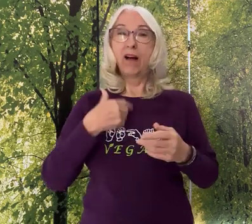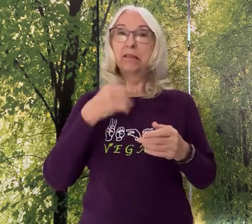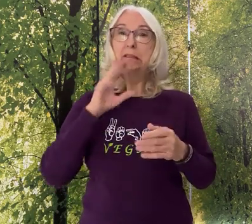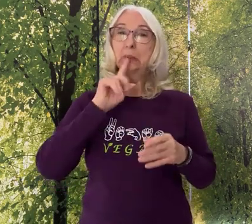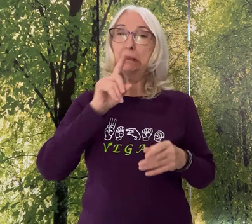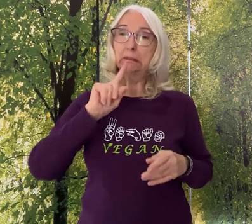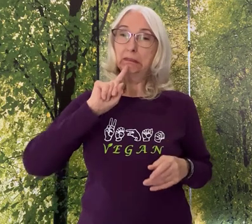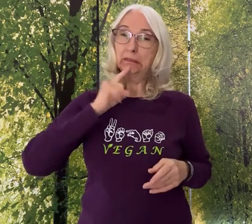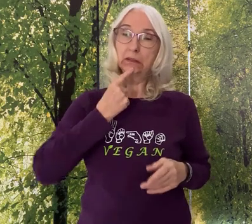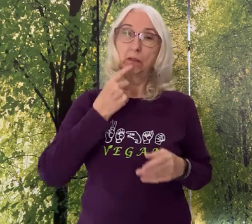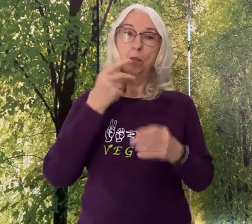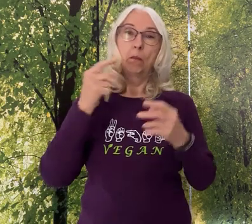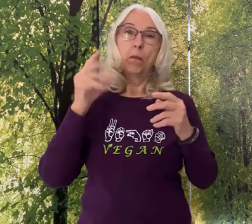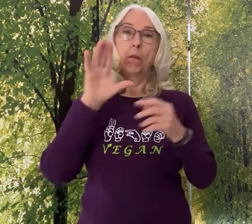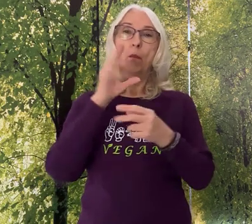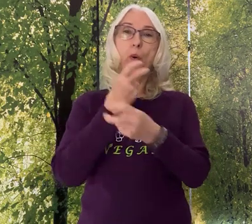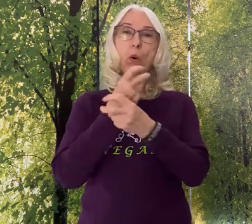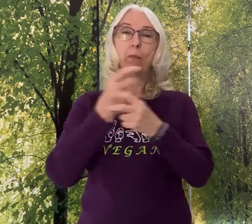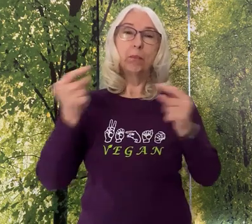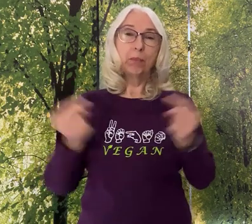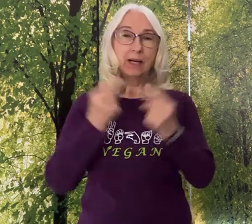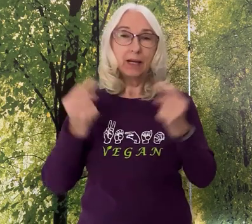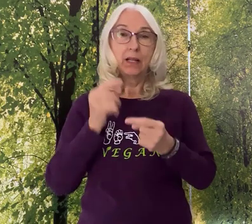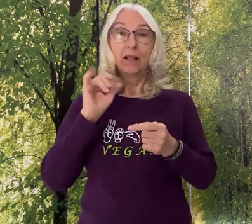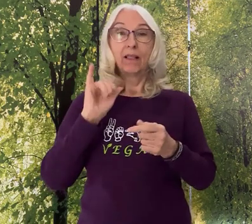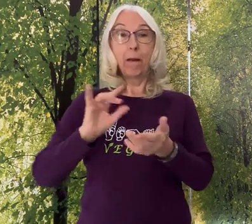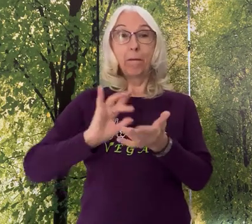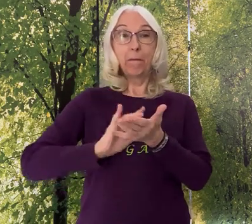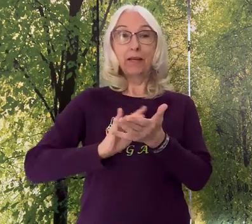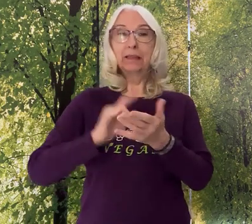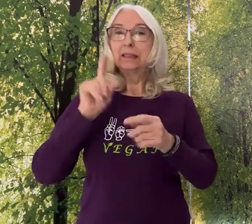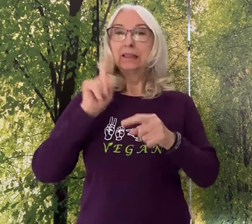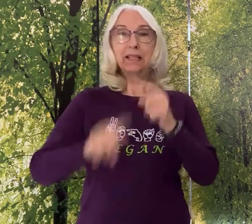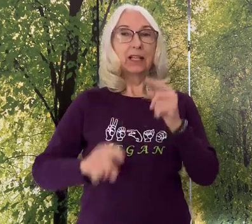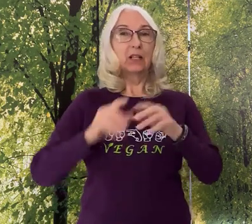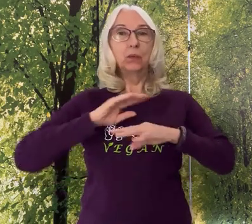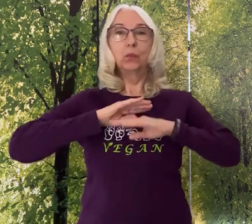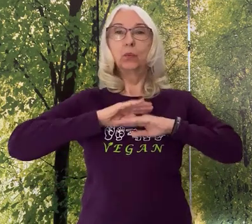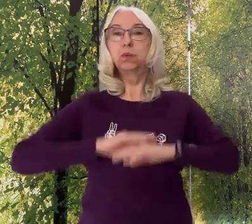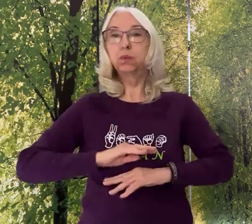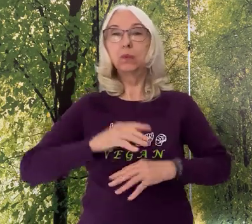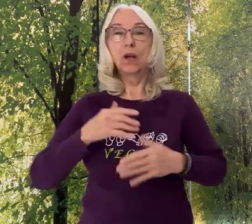I had severe bone pain that medication could not relieve.